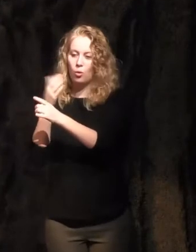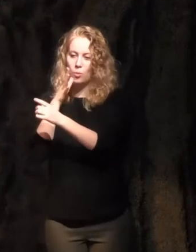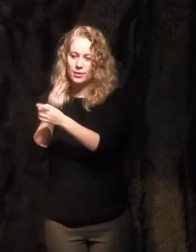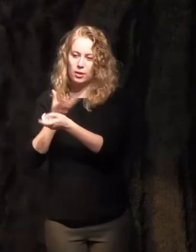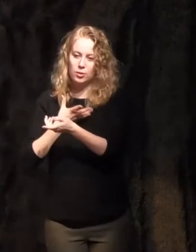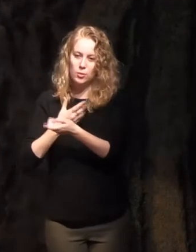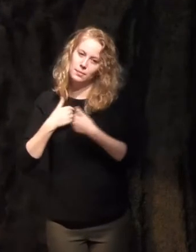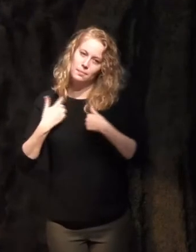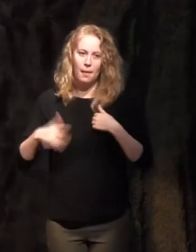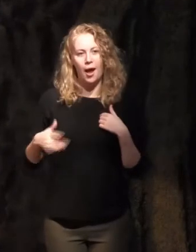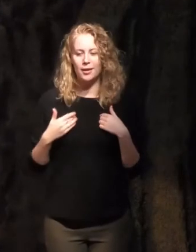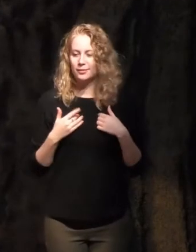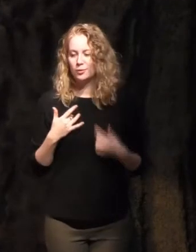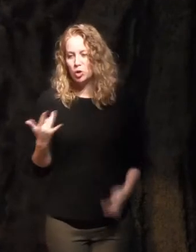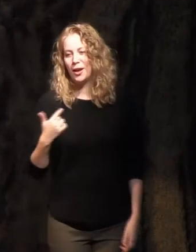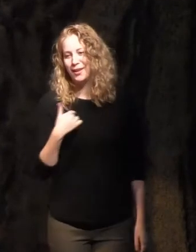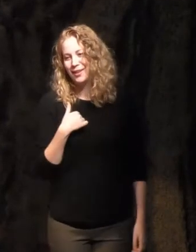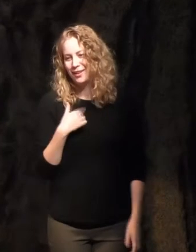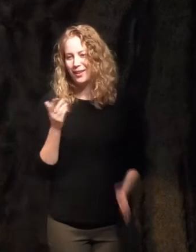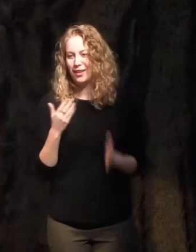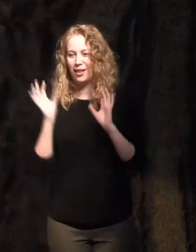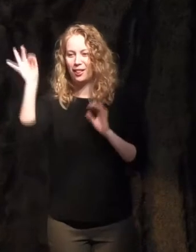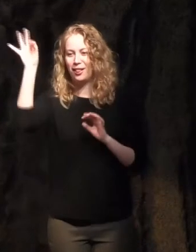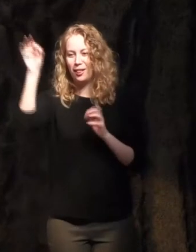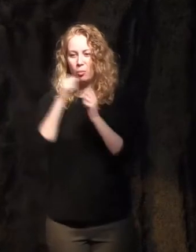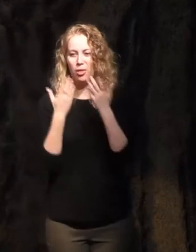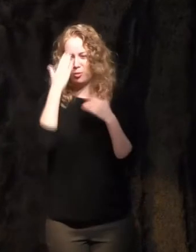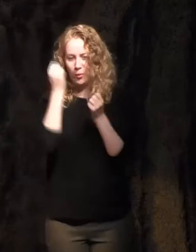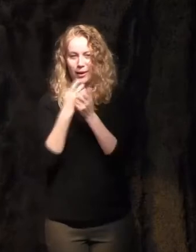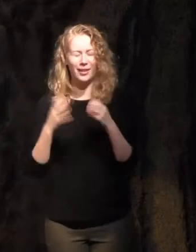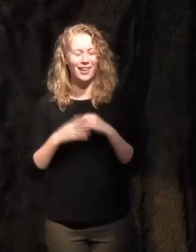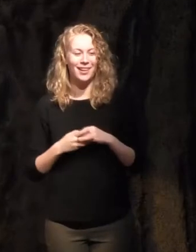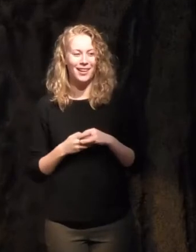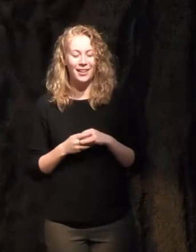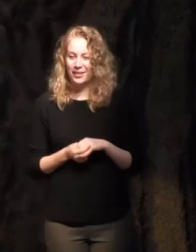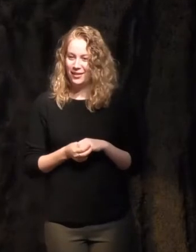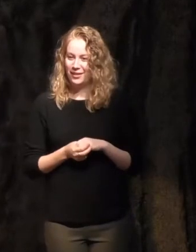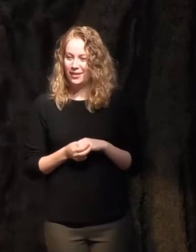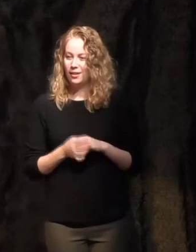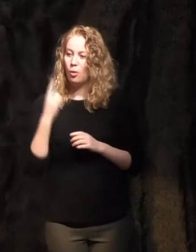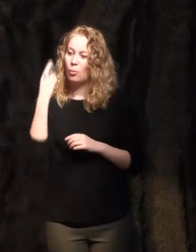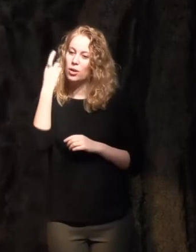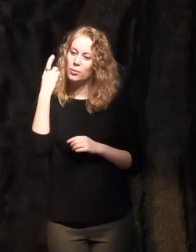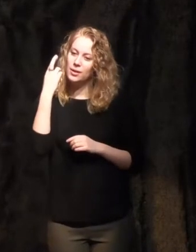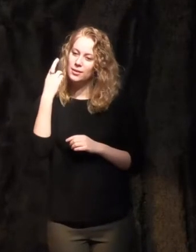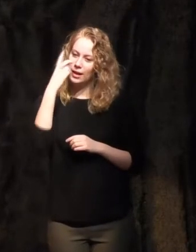is kind of my stock and trade and one of the reasons I think it might be so challenging